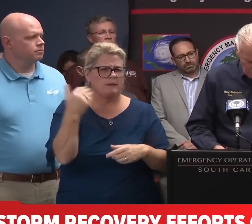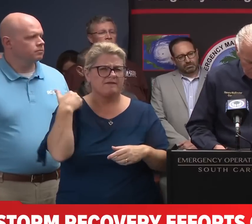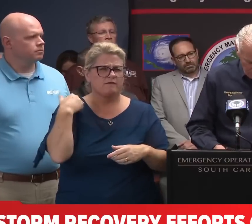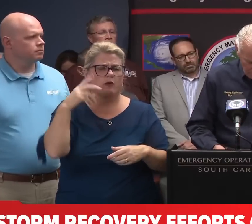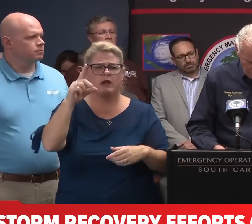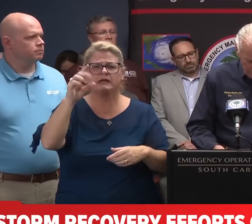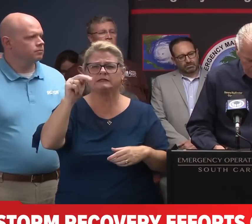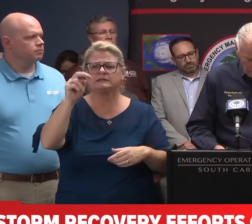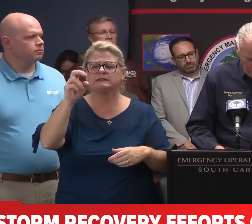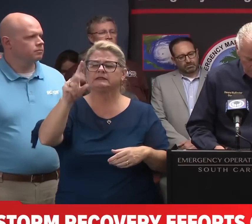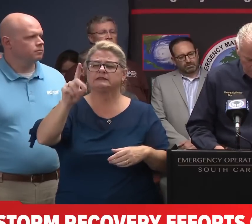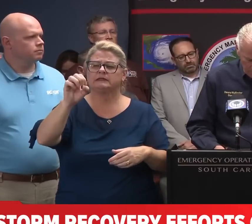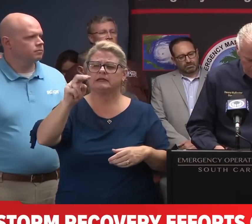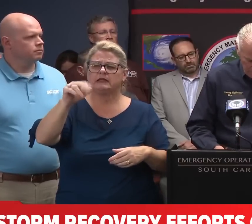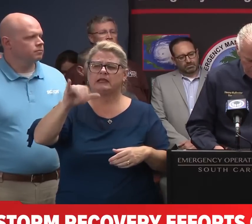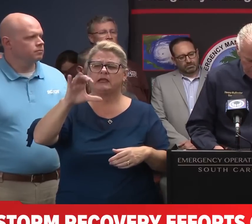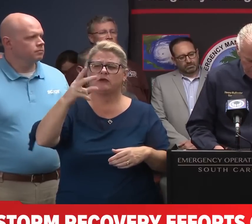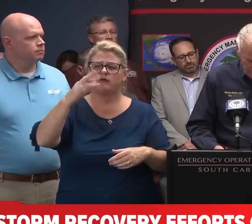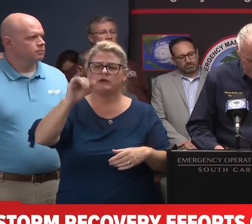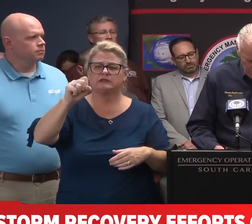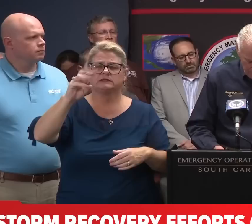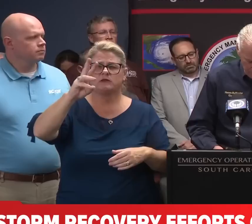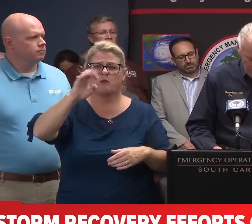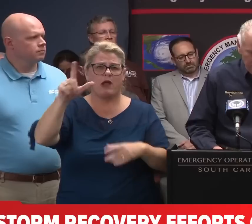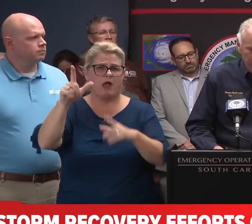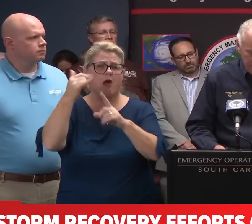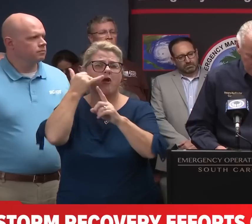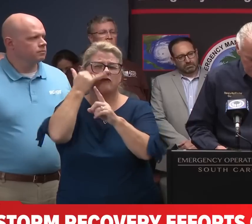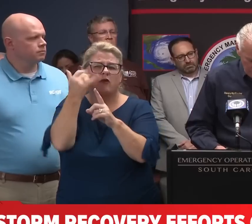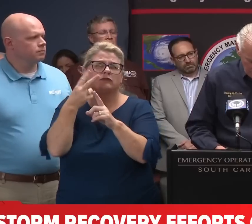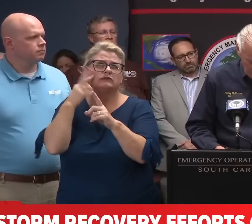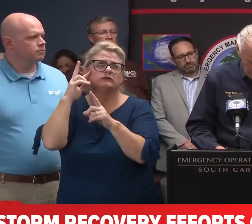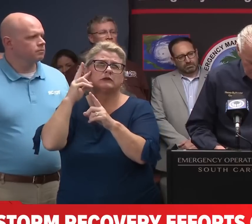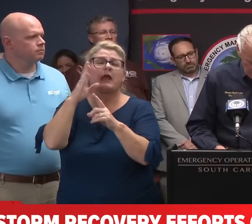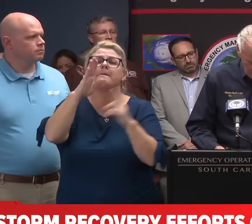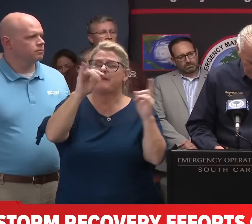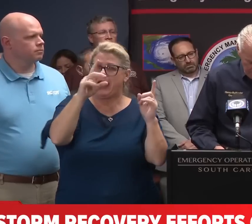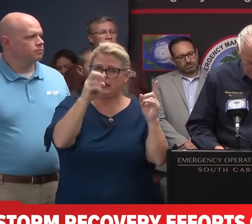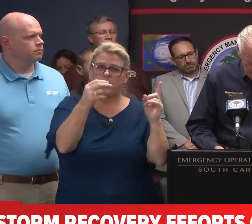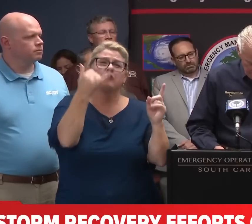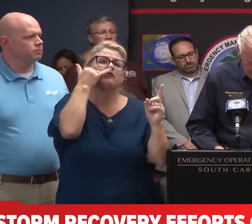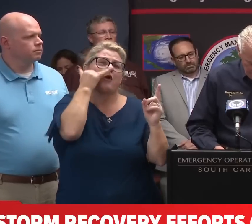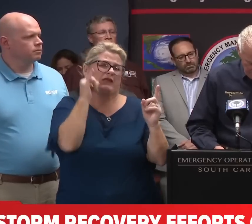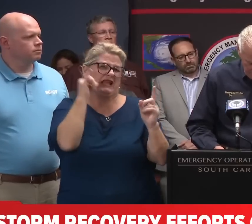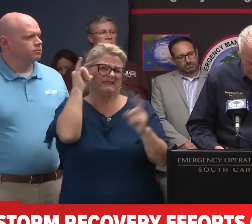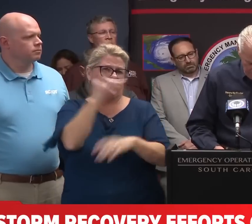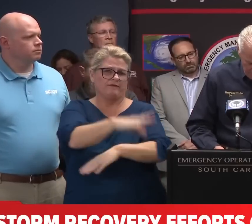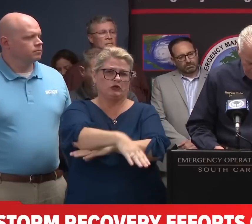Chris, we had called uh several days ago. President Biden called uh late yesterday afternoon